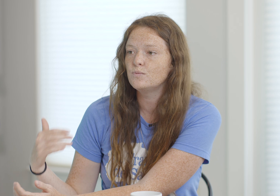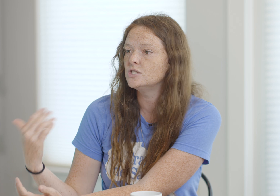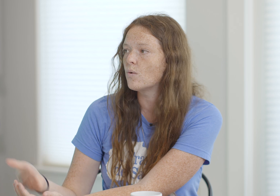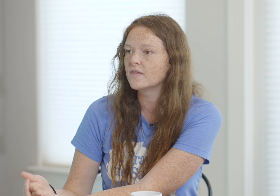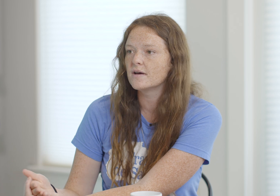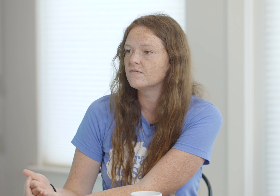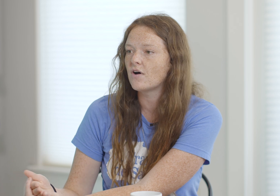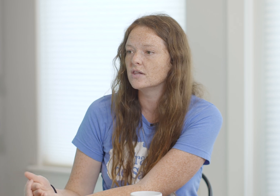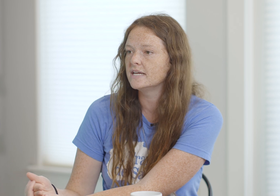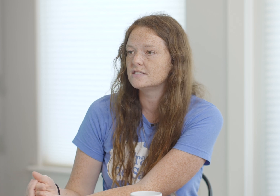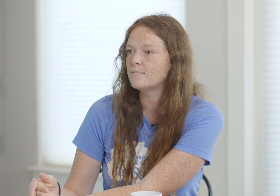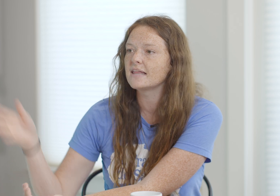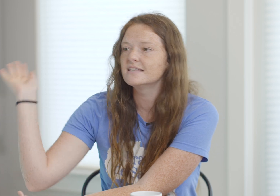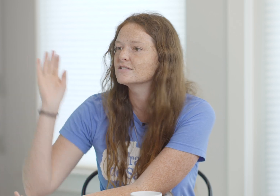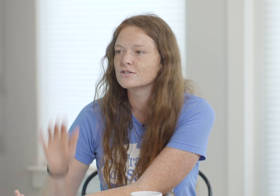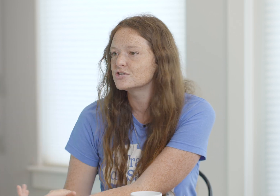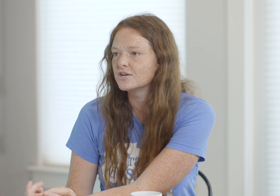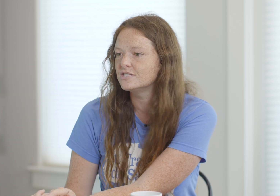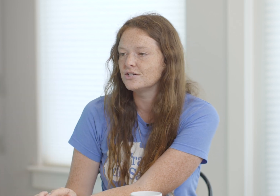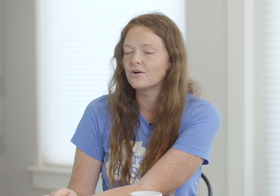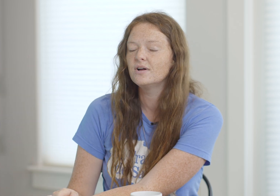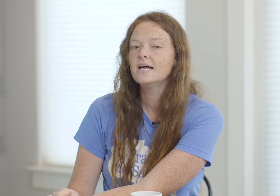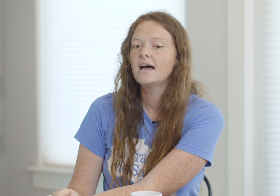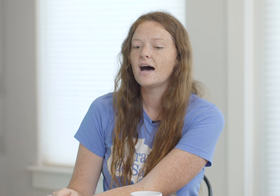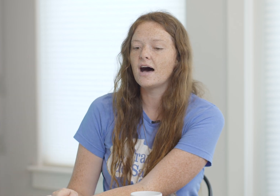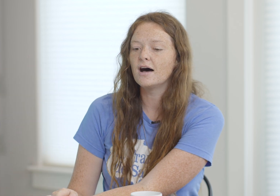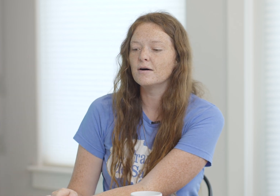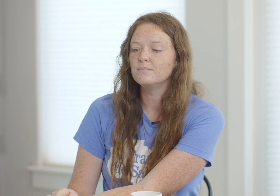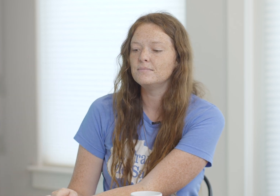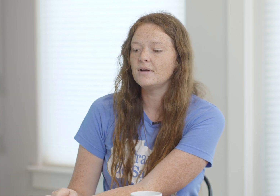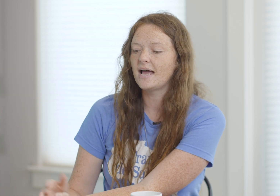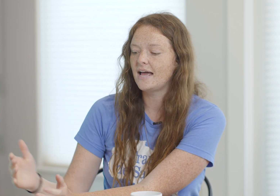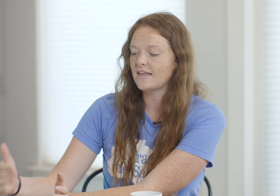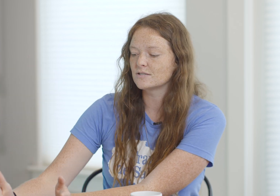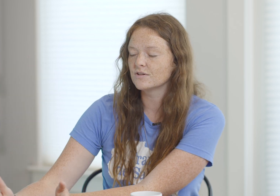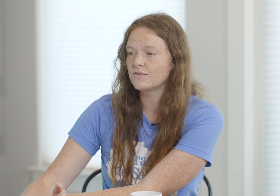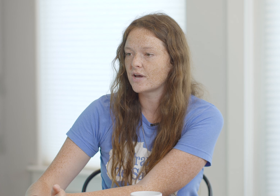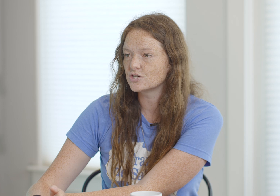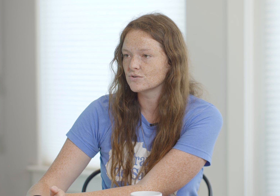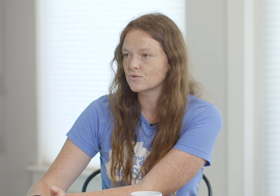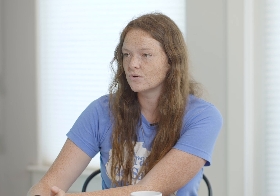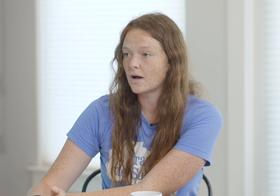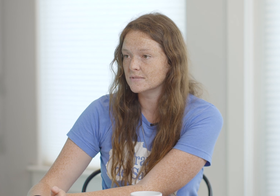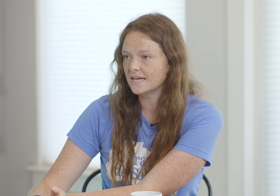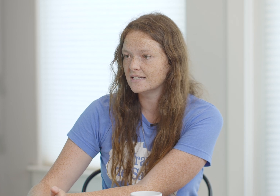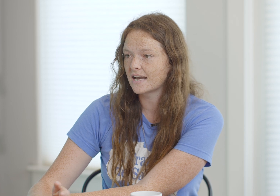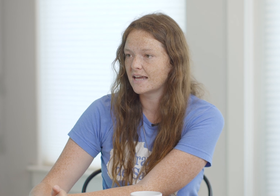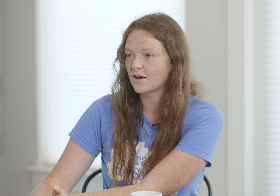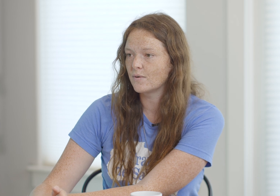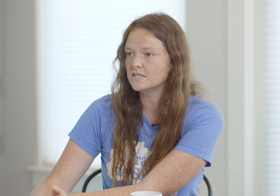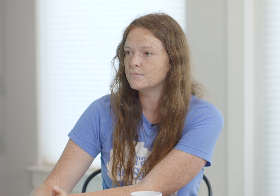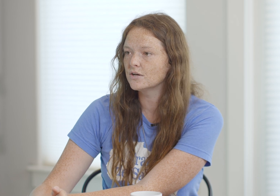We don't want them falling into bad things on the streets, you know? Yeah, that's where the vocational school comes in that I cannot wait to build.